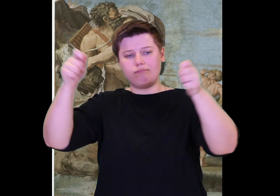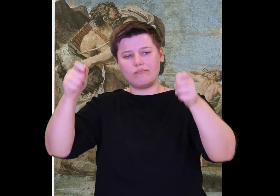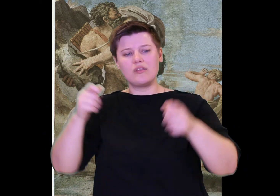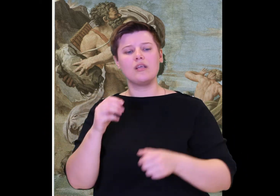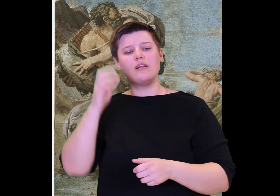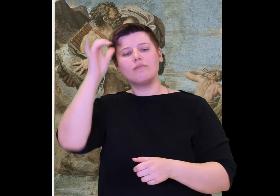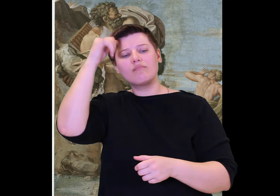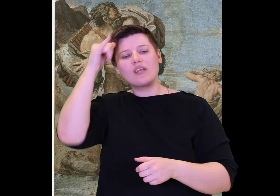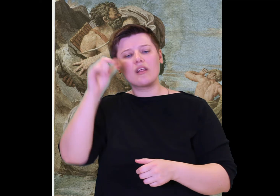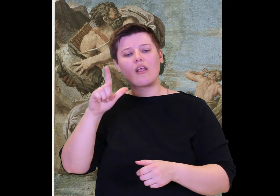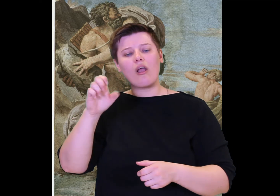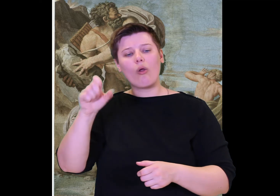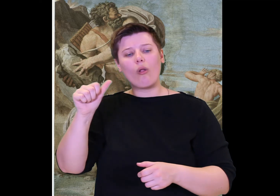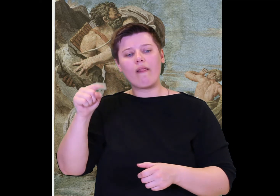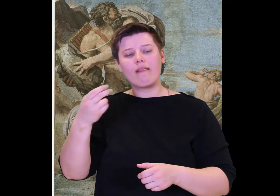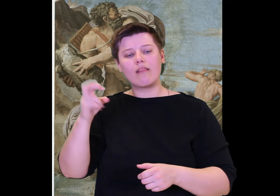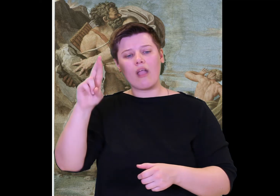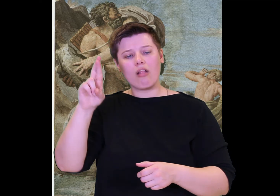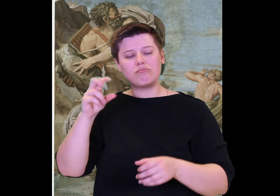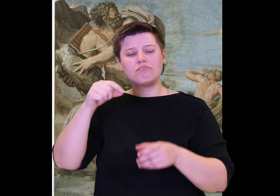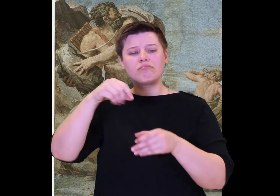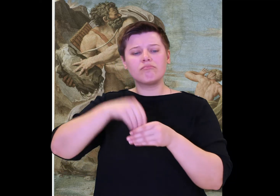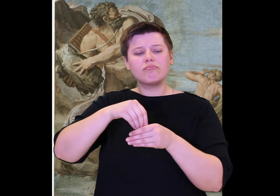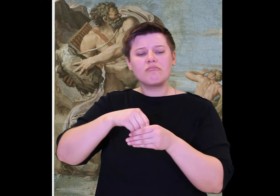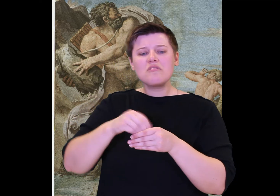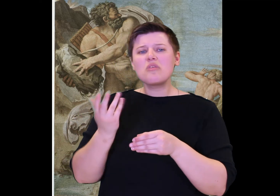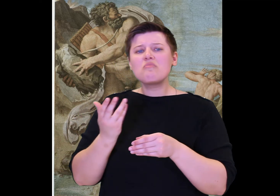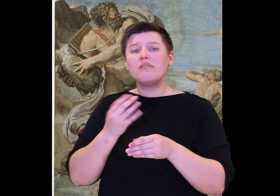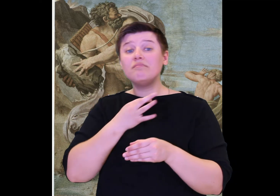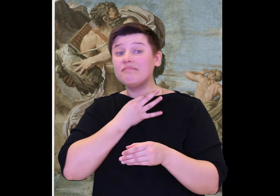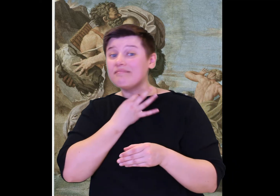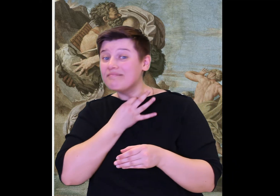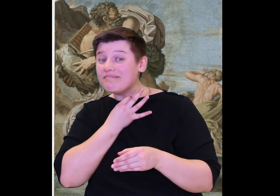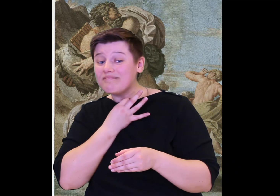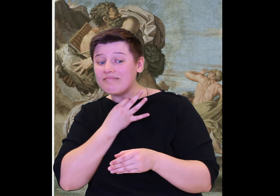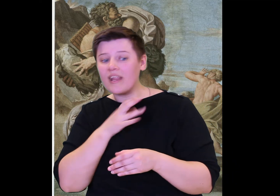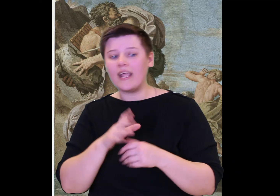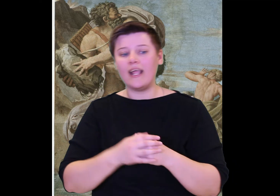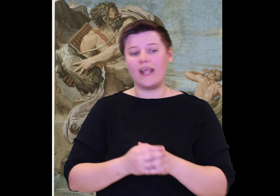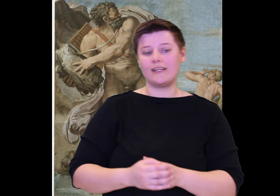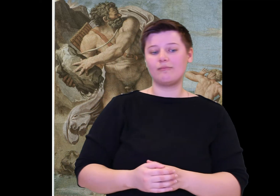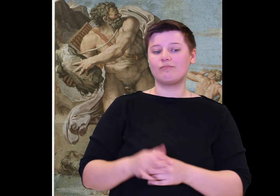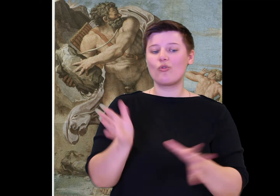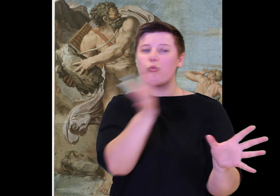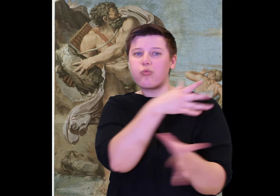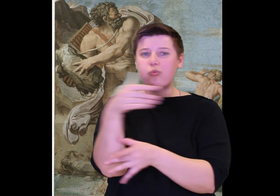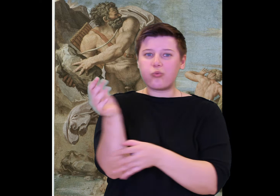We reached the floating Isle of Aeolus, who is well-loved by all the deathless gods.